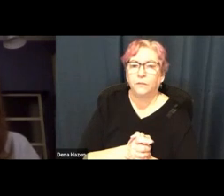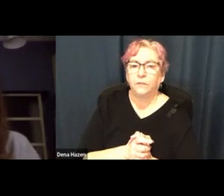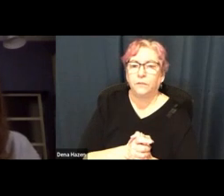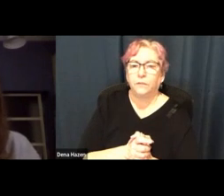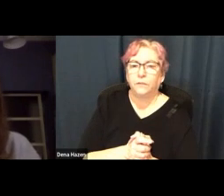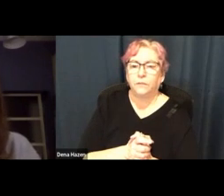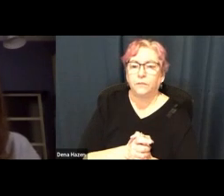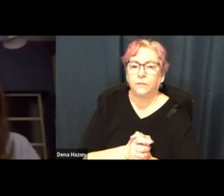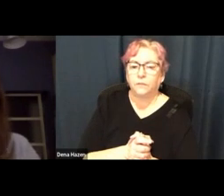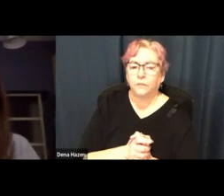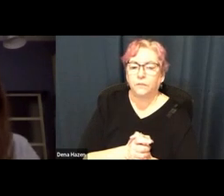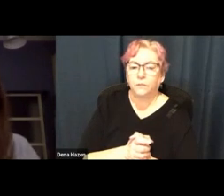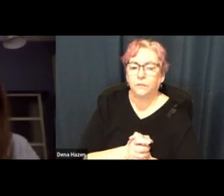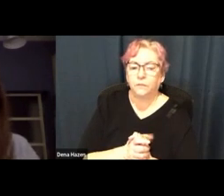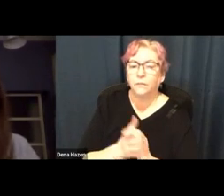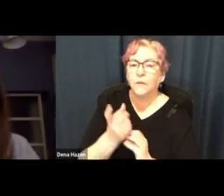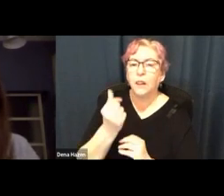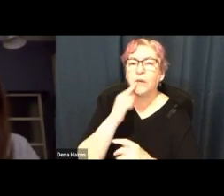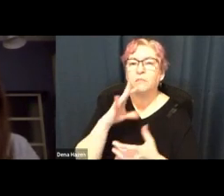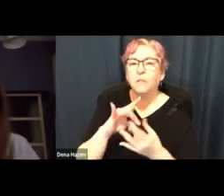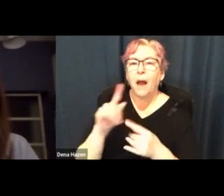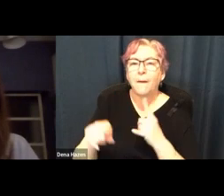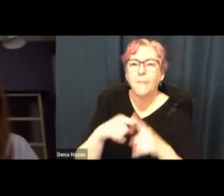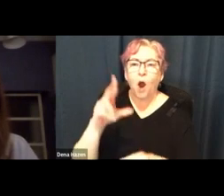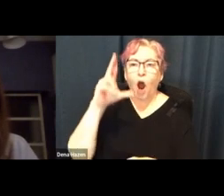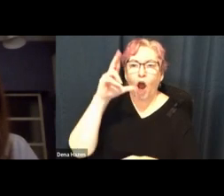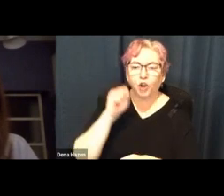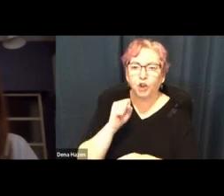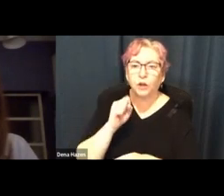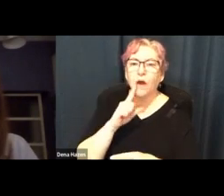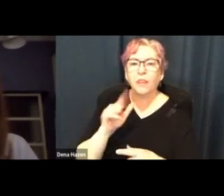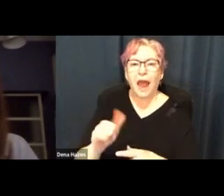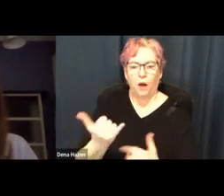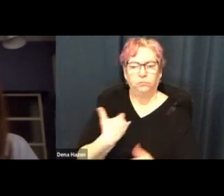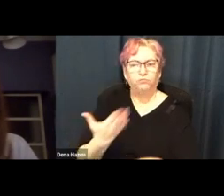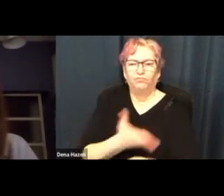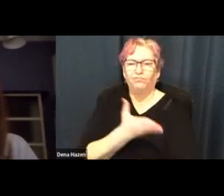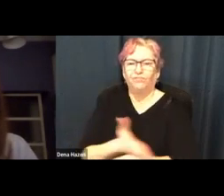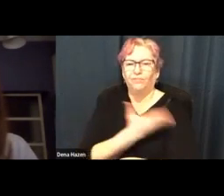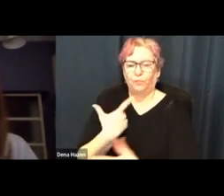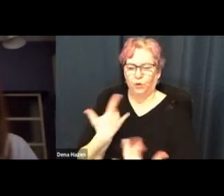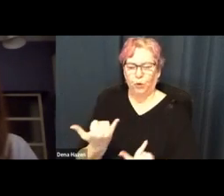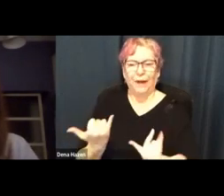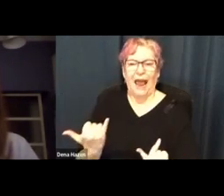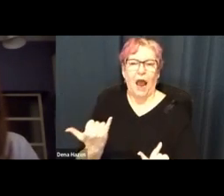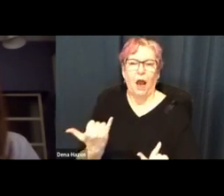So a little bit about Usher syndrome and the progress we are making.